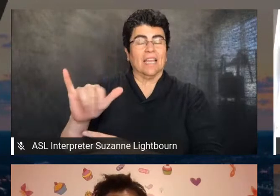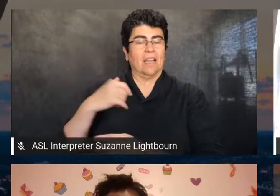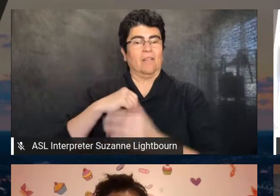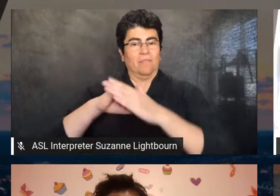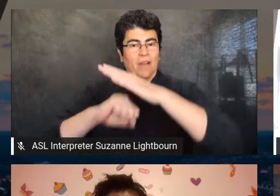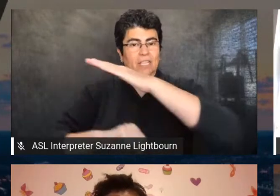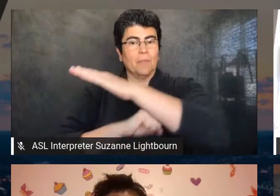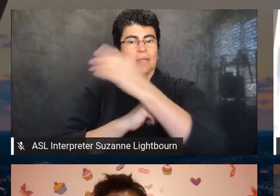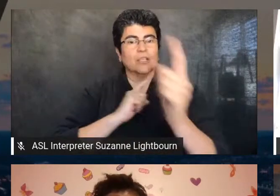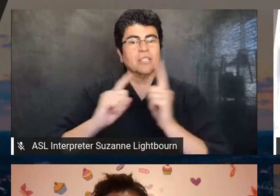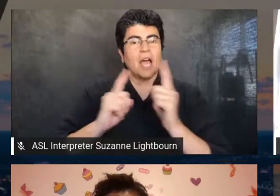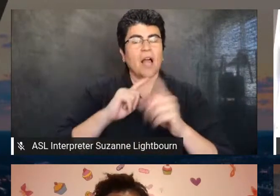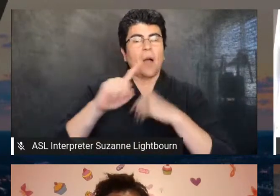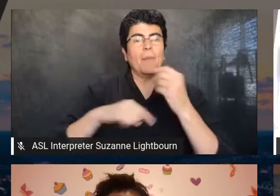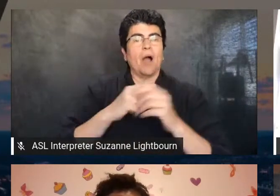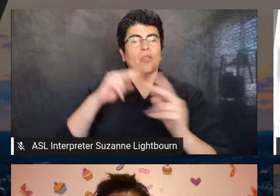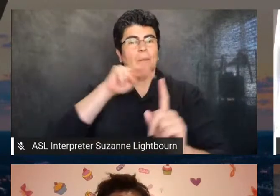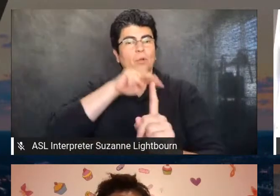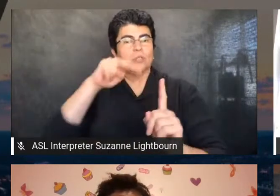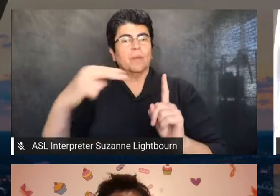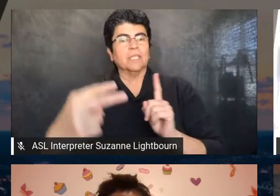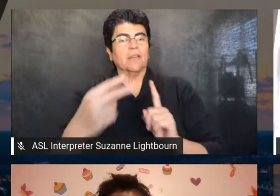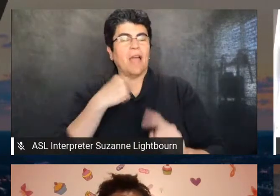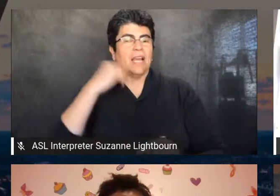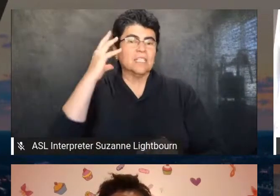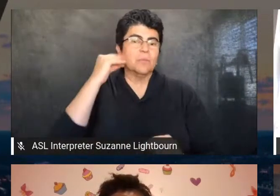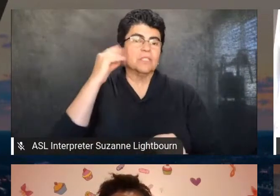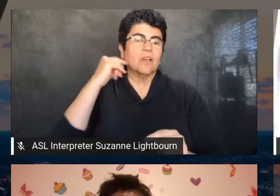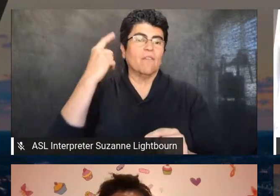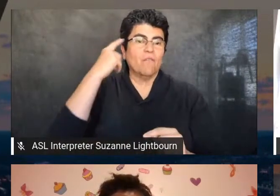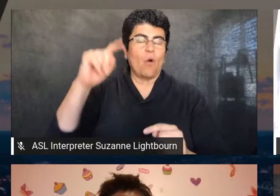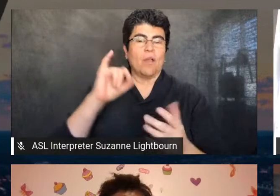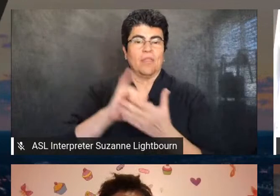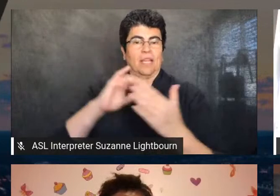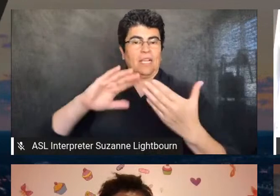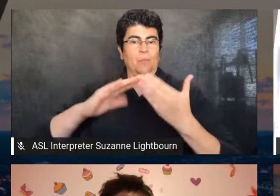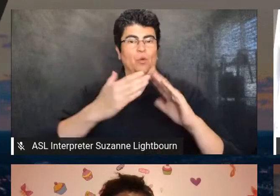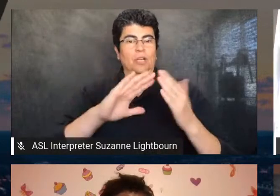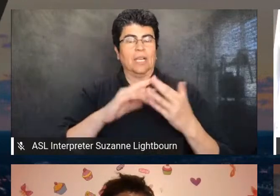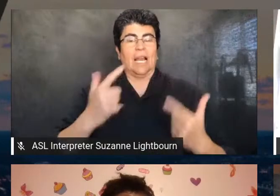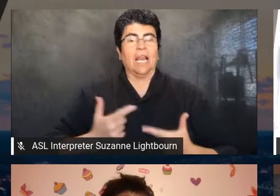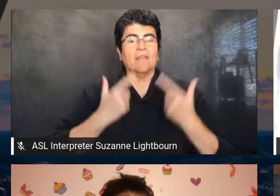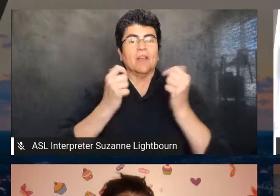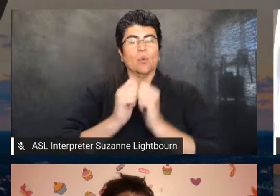about the perspectives and experiences of the RISD community living with different physical, mental,